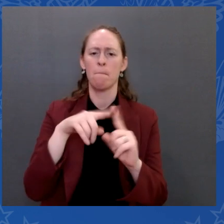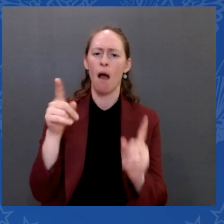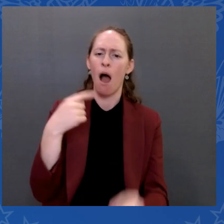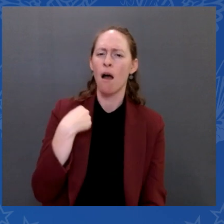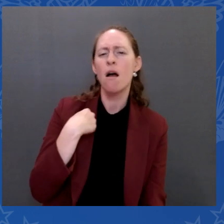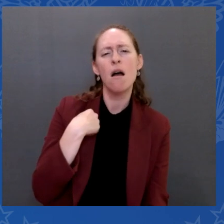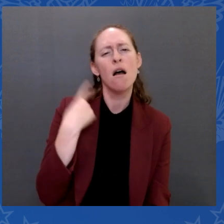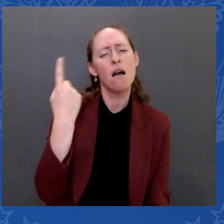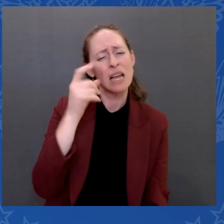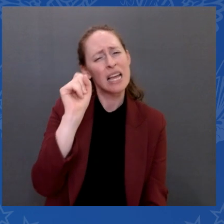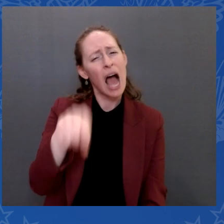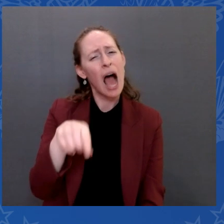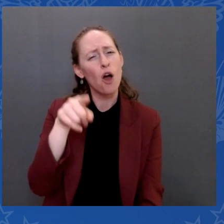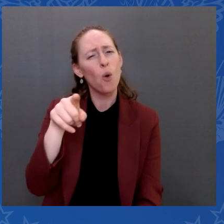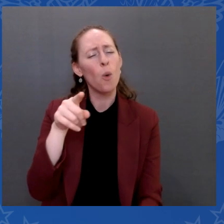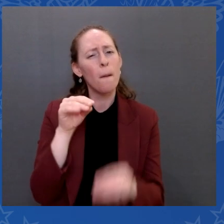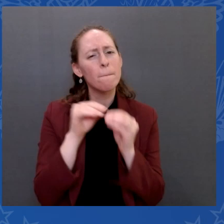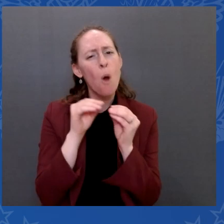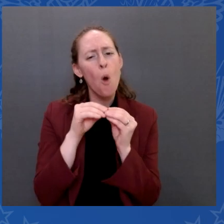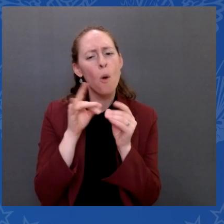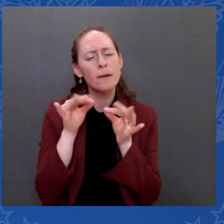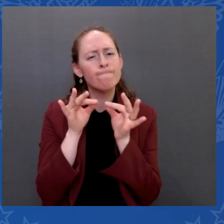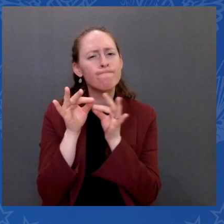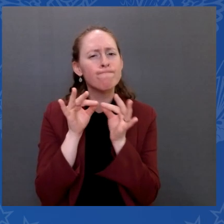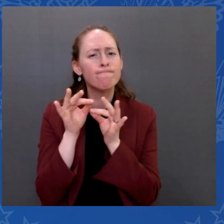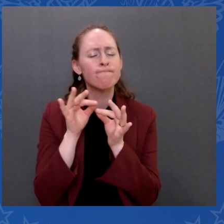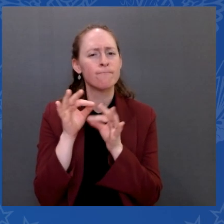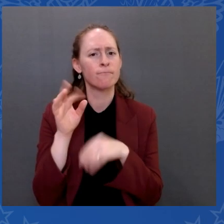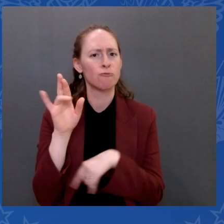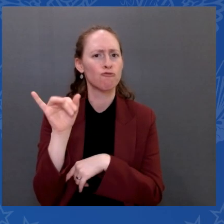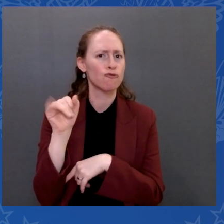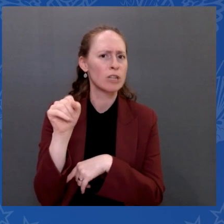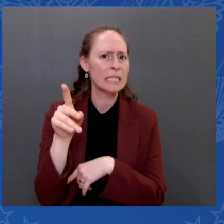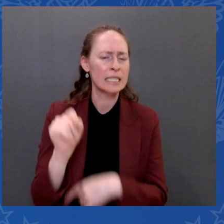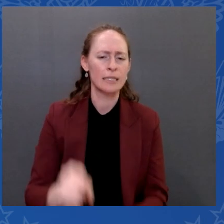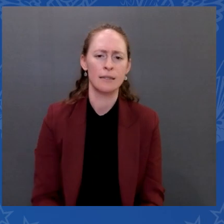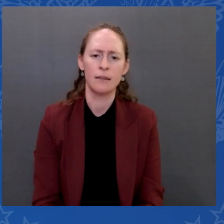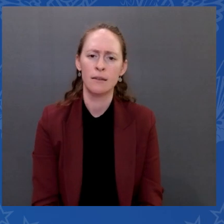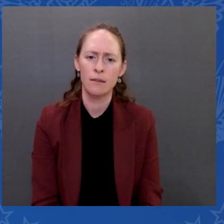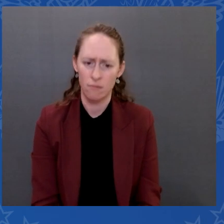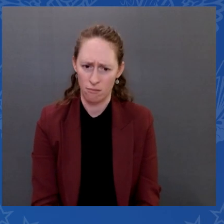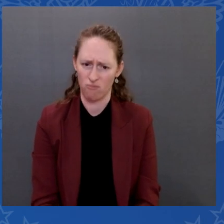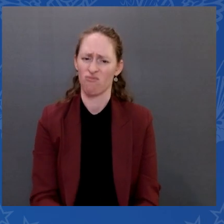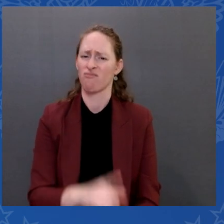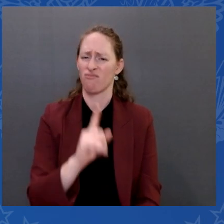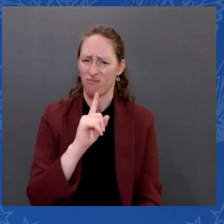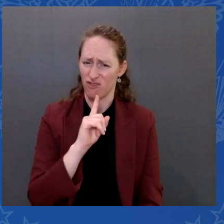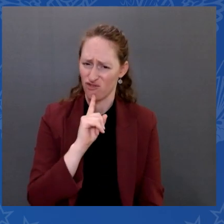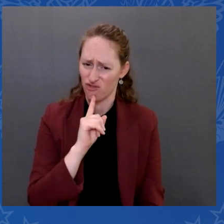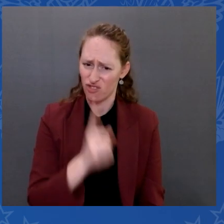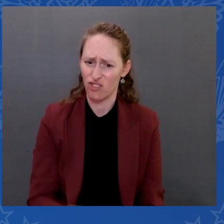I think in today's weapons systems, what we worry about most is the compromise